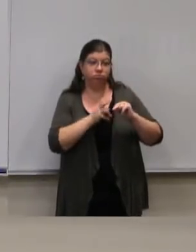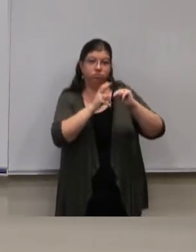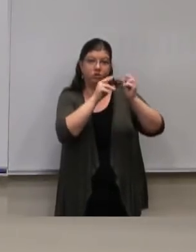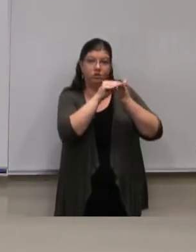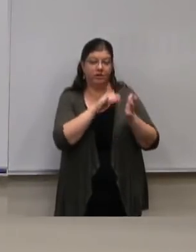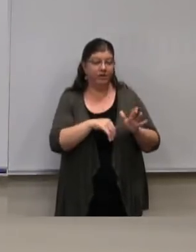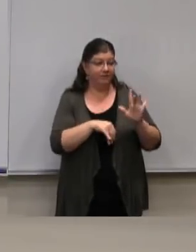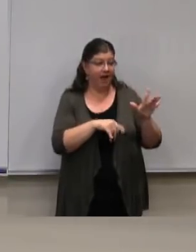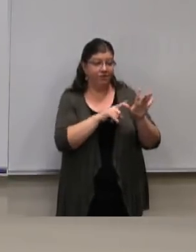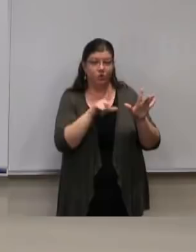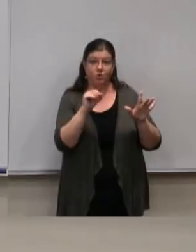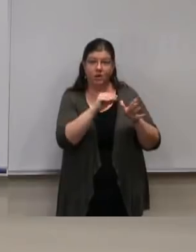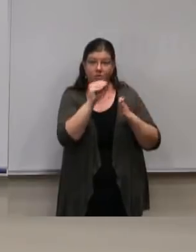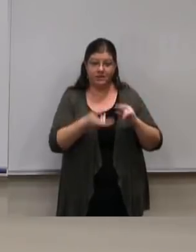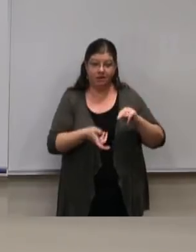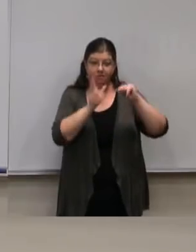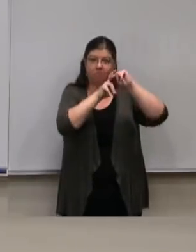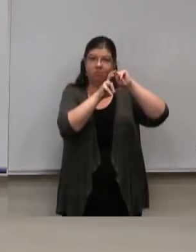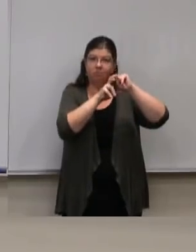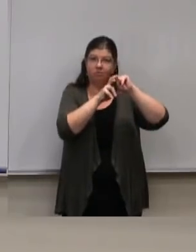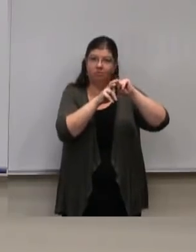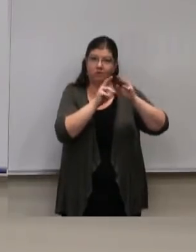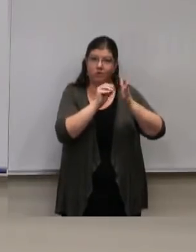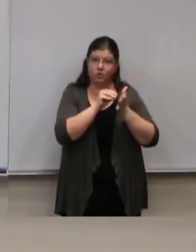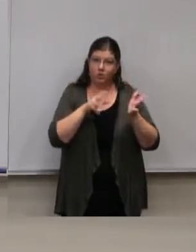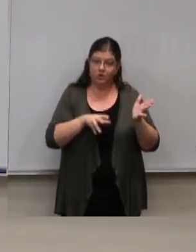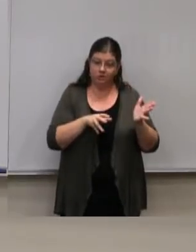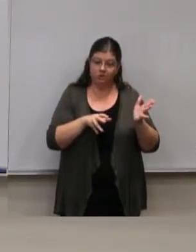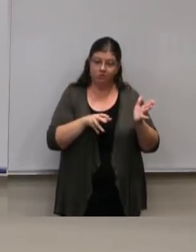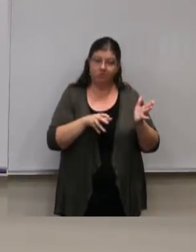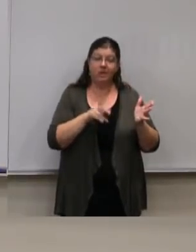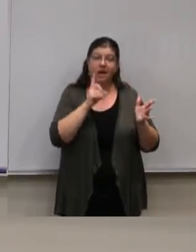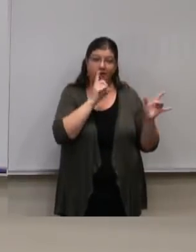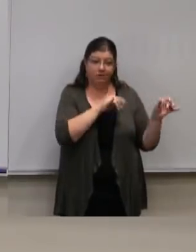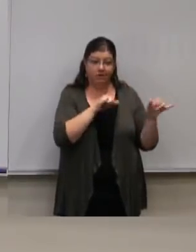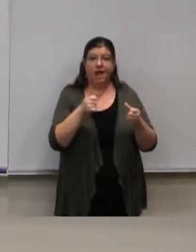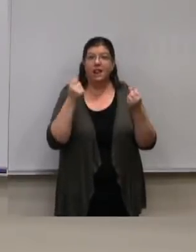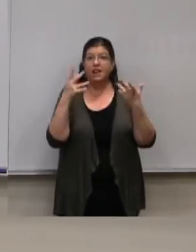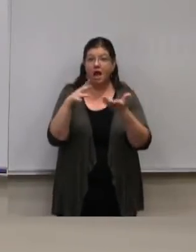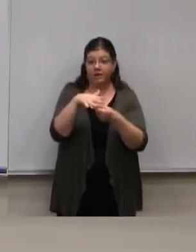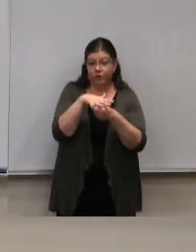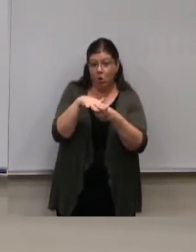to 20 percent in demand. I think we're gonna have a lot of local students that want to,